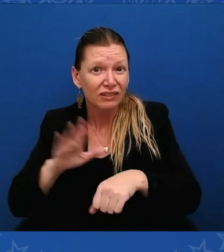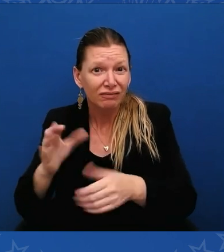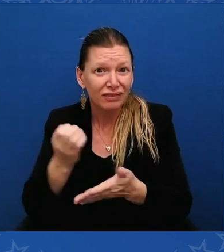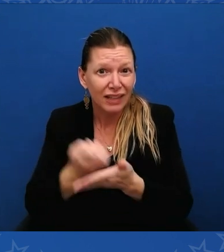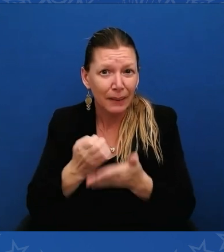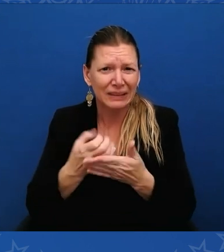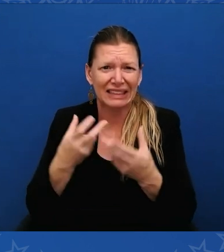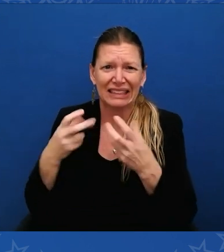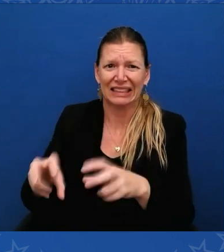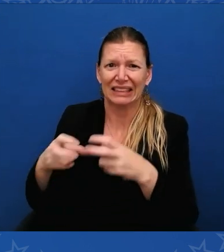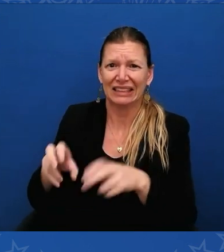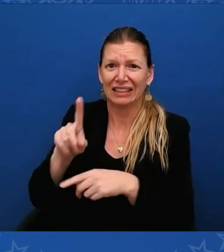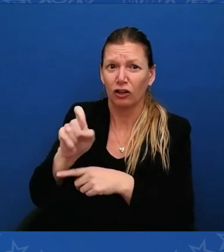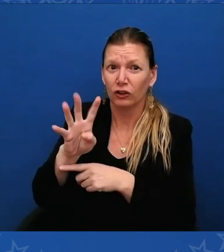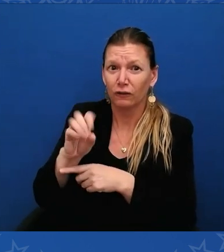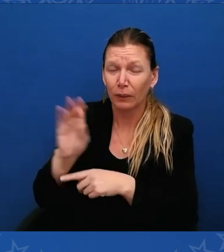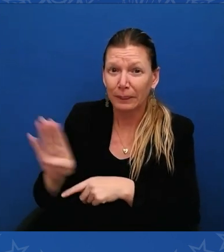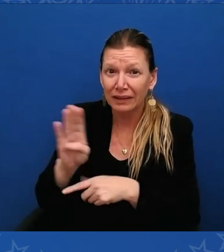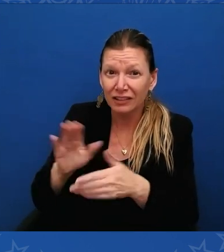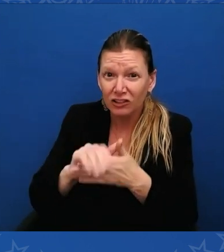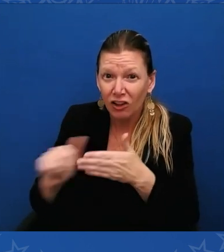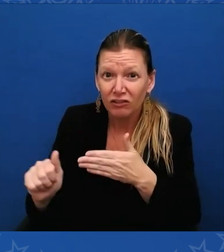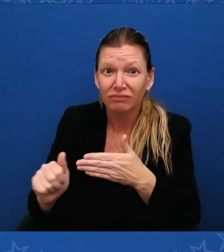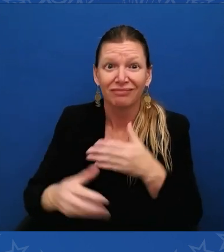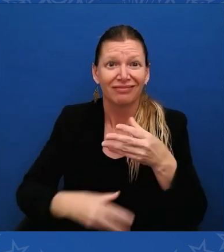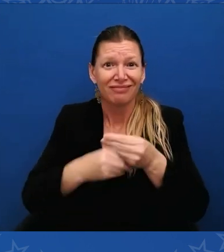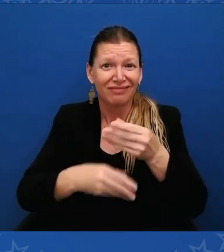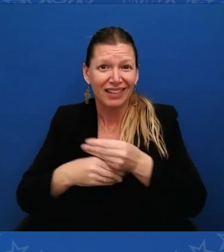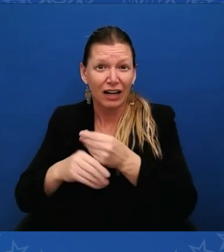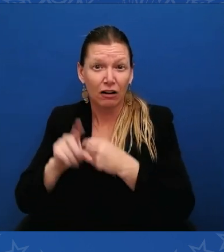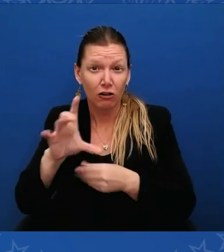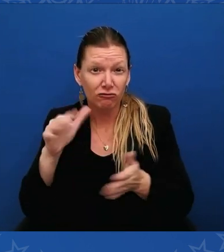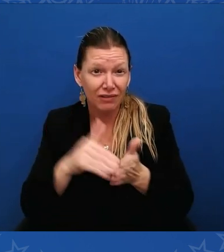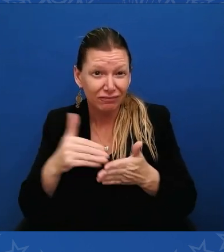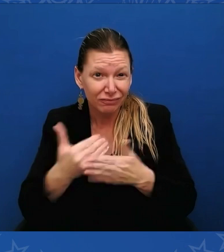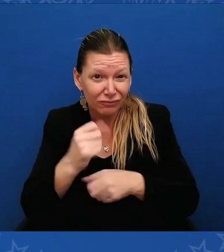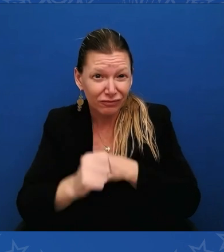And the racial wealth gap in America is at its lowest level in 20 years.